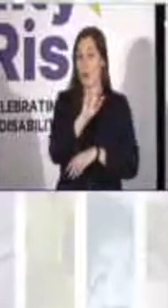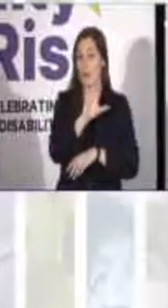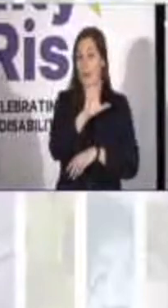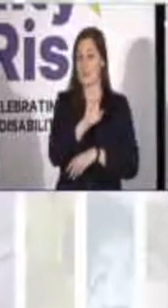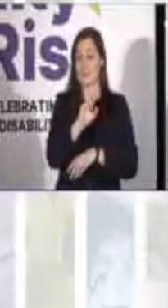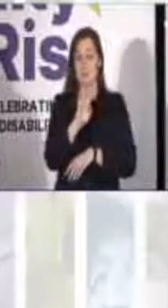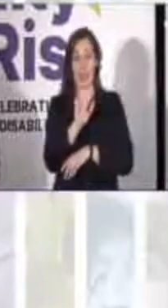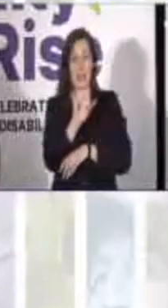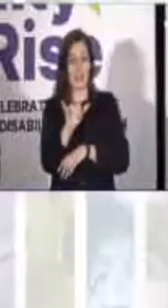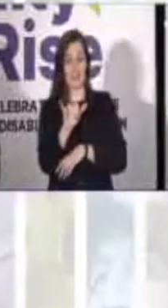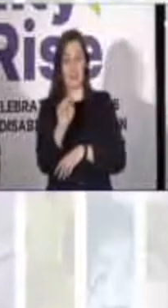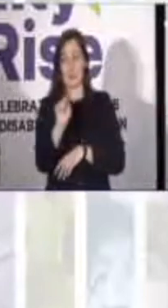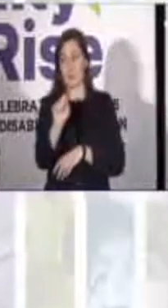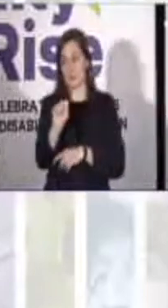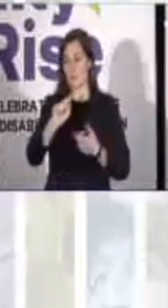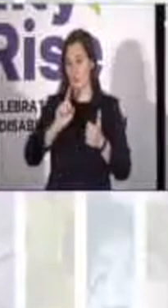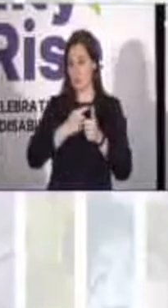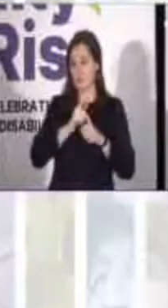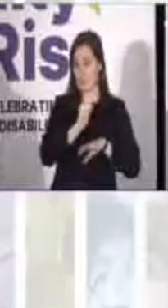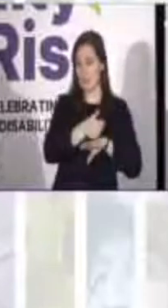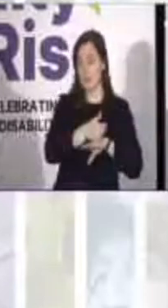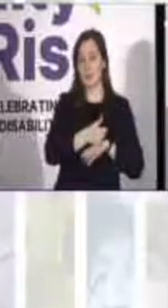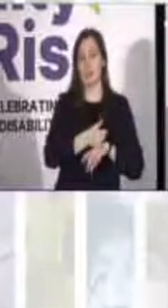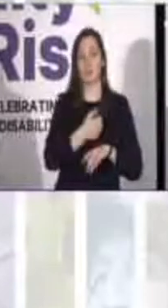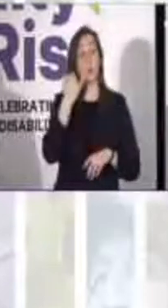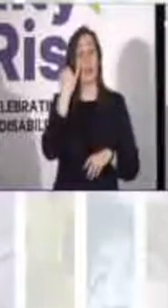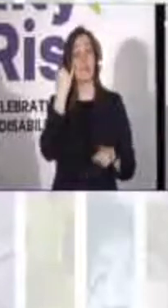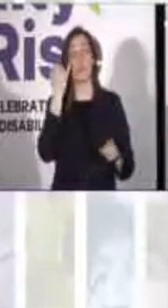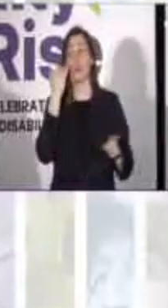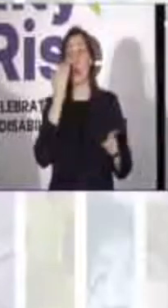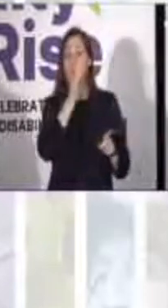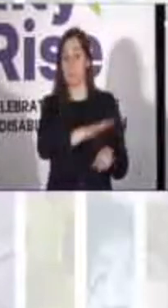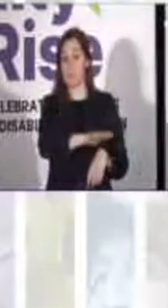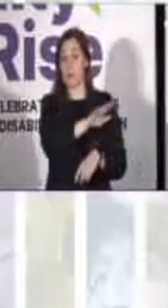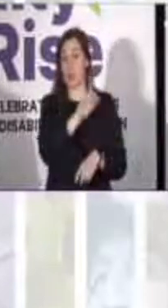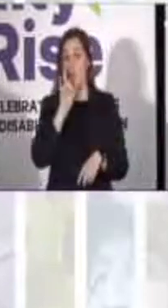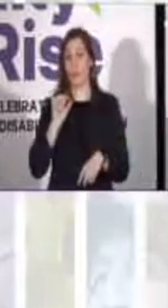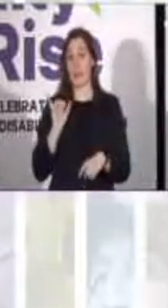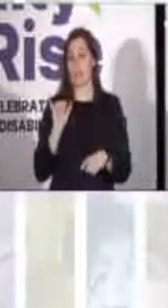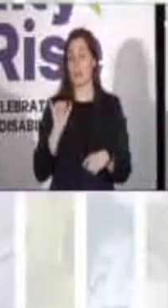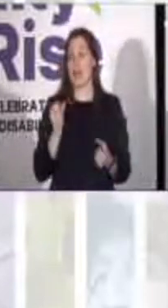IF ANYBODY KNOWS WALLACE BAY, AND HAS A POPULATION LIKE 100.